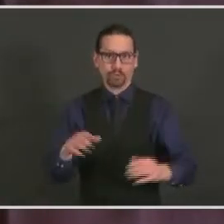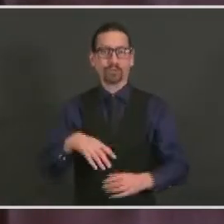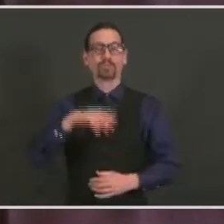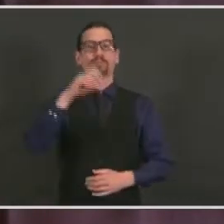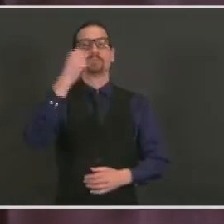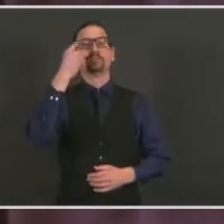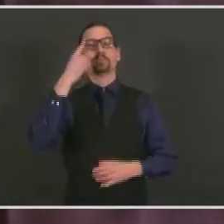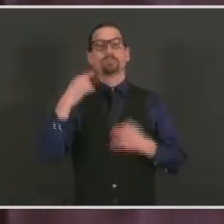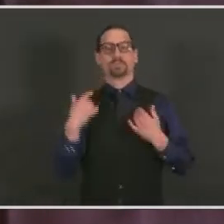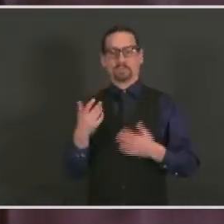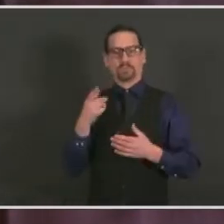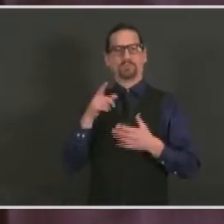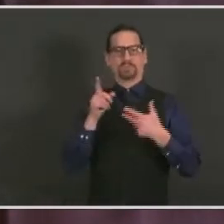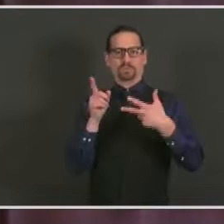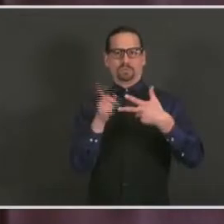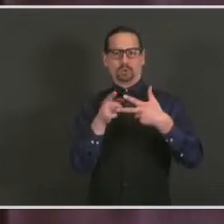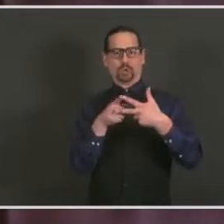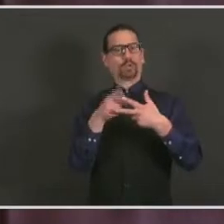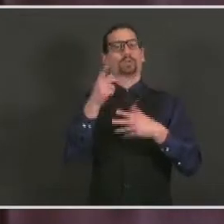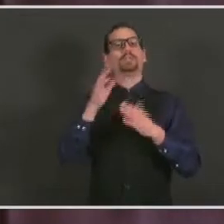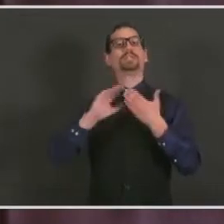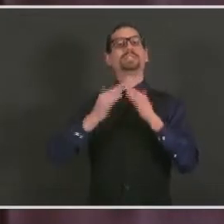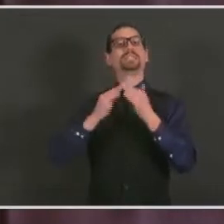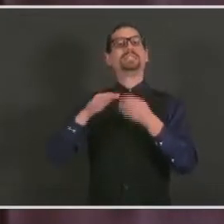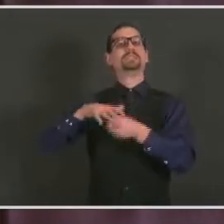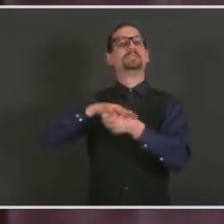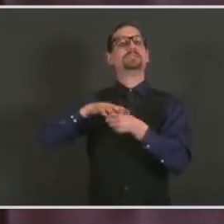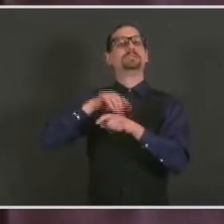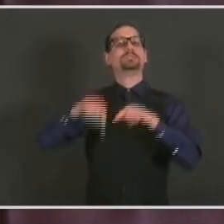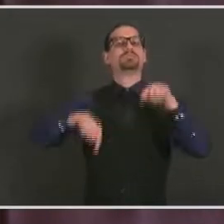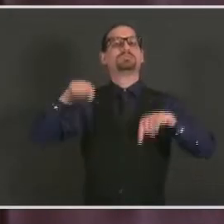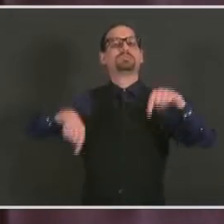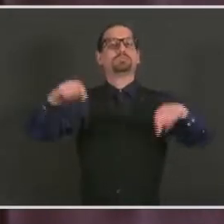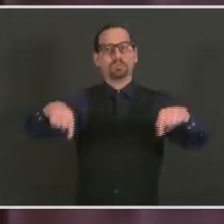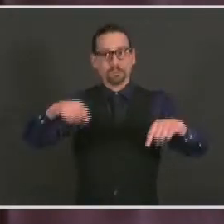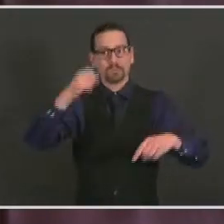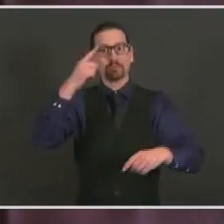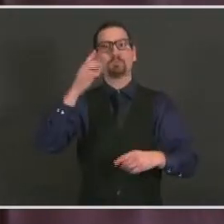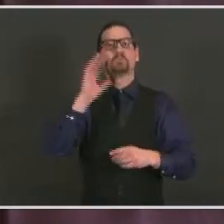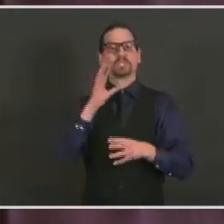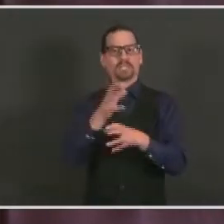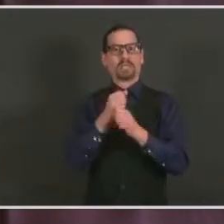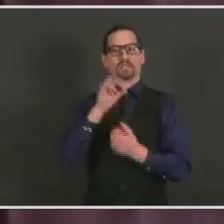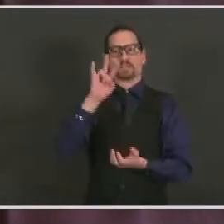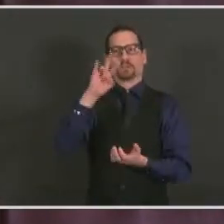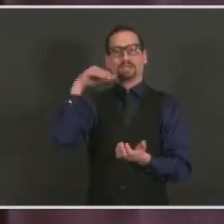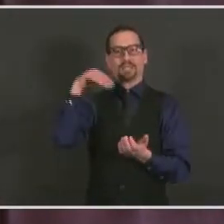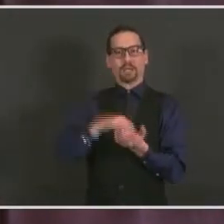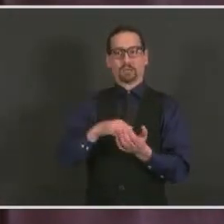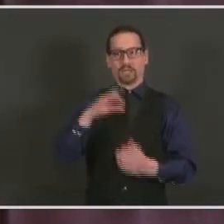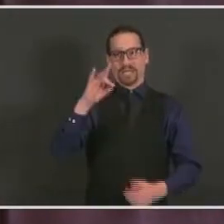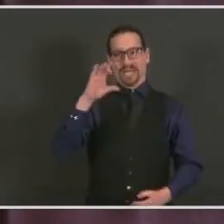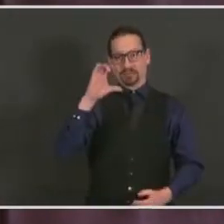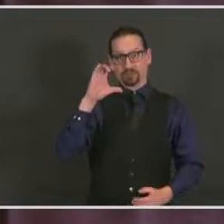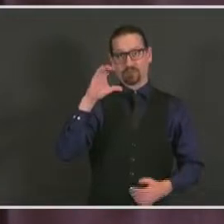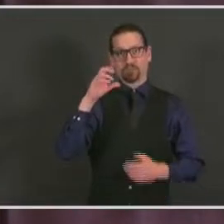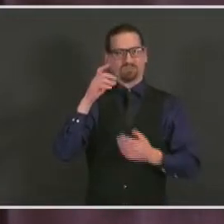OR REGIONAL CLINIC'S. THOSE WILL BE RE STARTING NEXT WEEK. THE CITIES AND TOWNS WILL BE